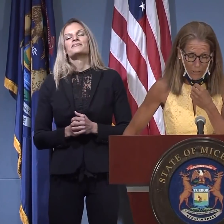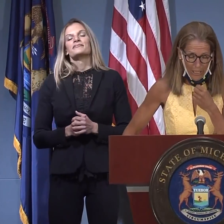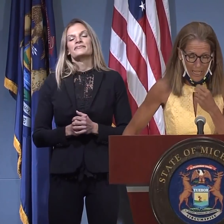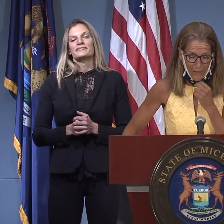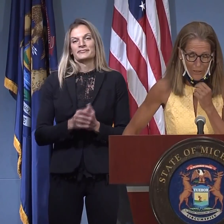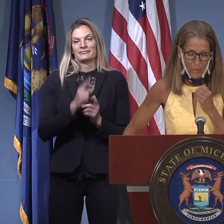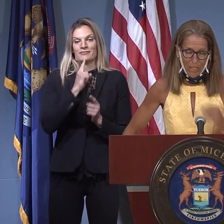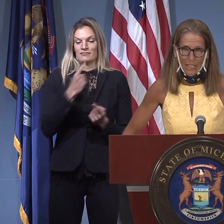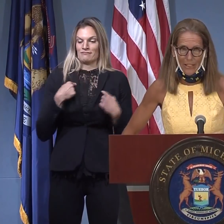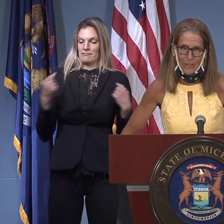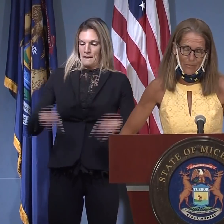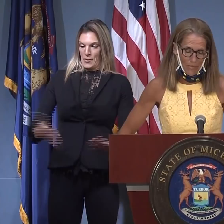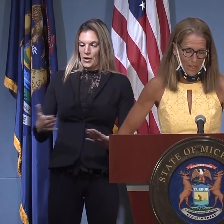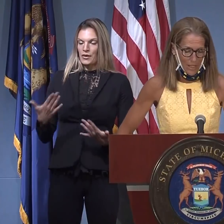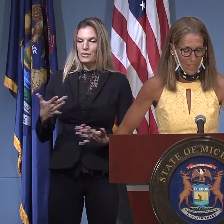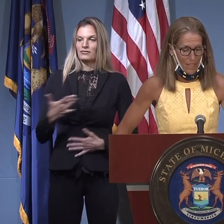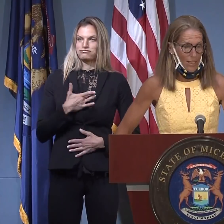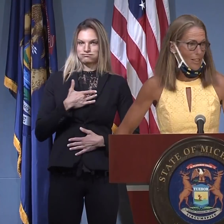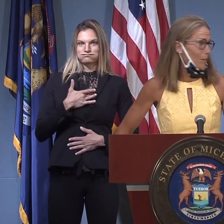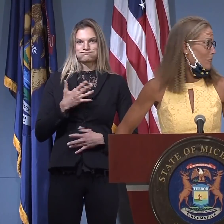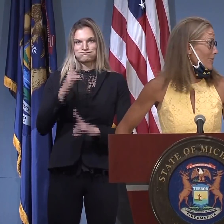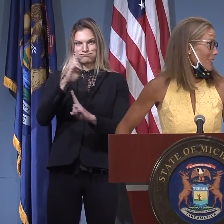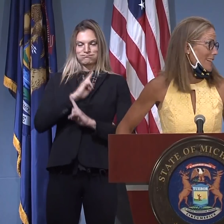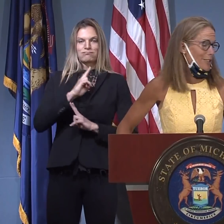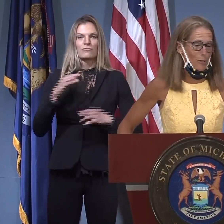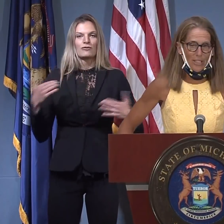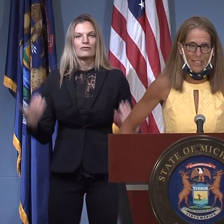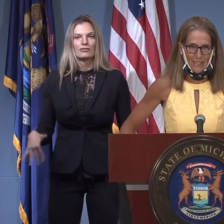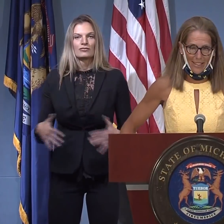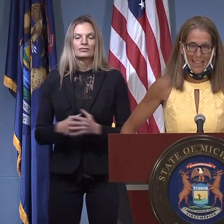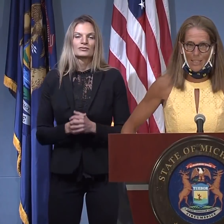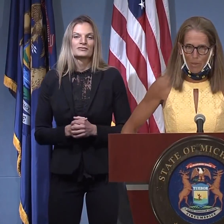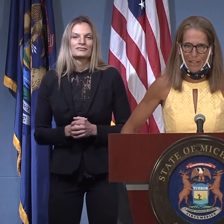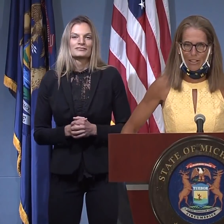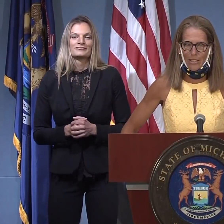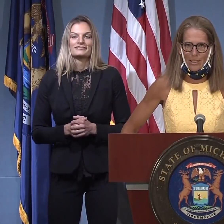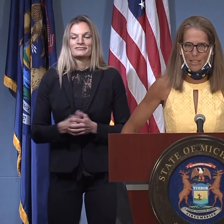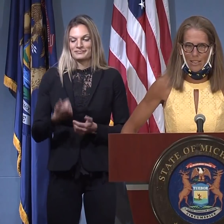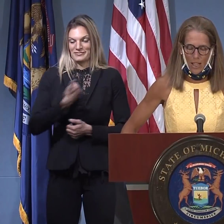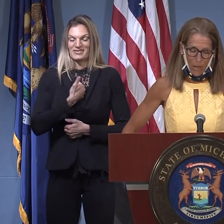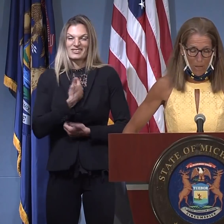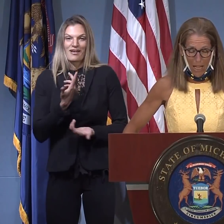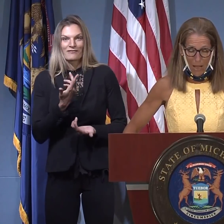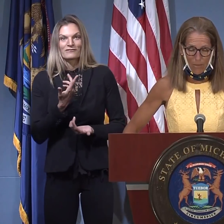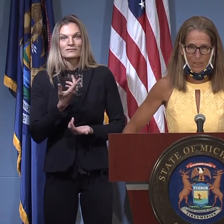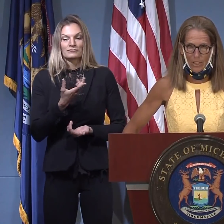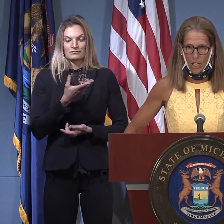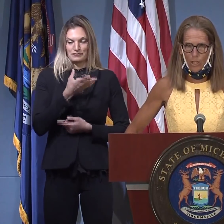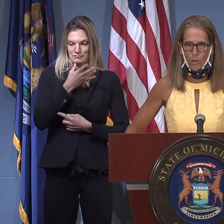GOVERNOR, AND THANK YOU GOVERNOR WHITMER FOR HAVING ME TODAY.